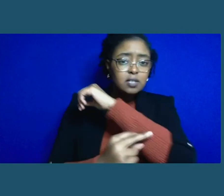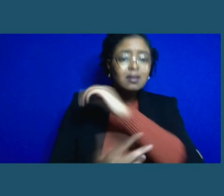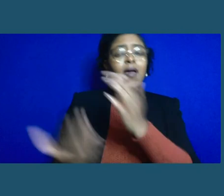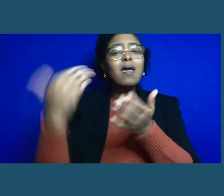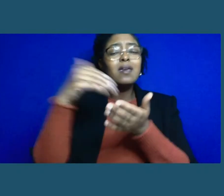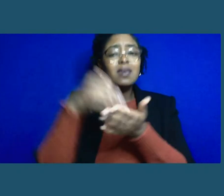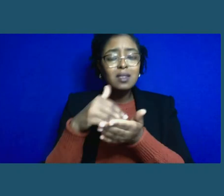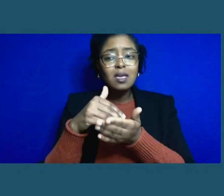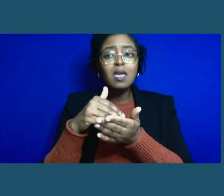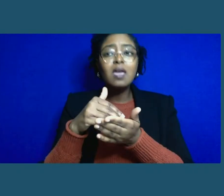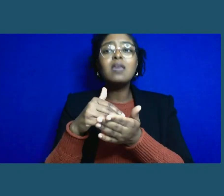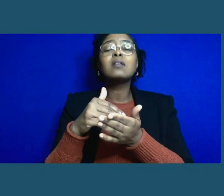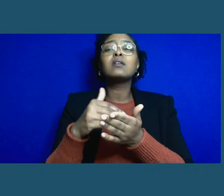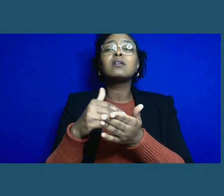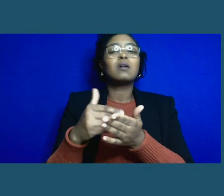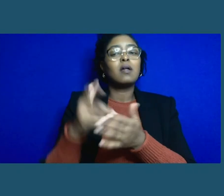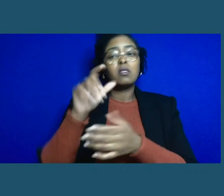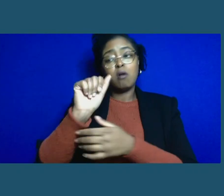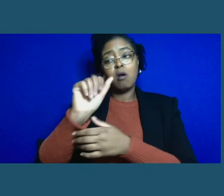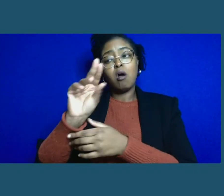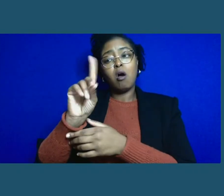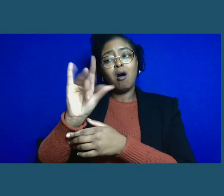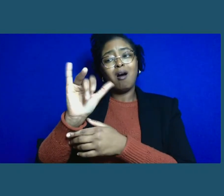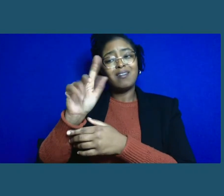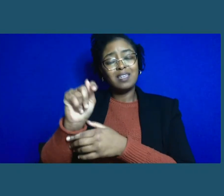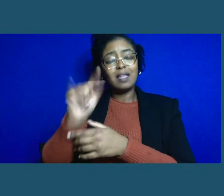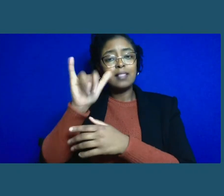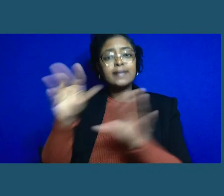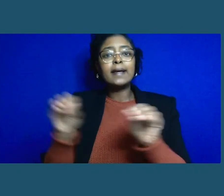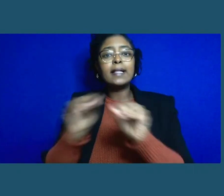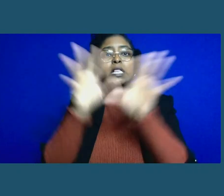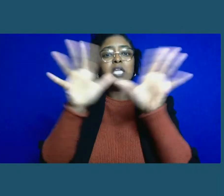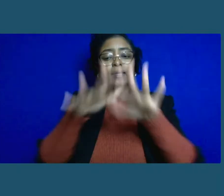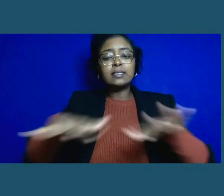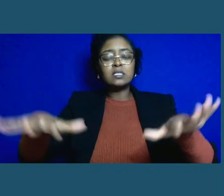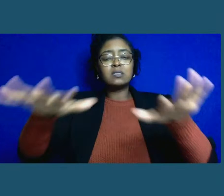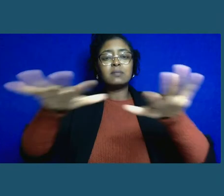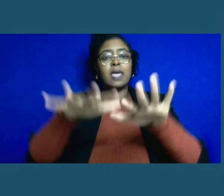forward to being able to continue to build those bridges.